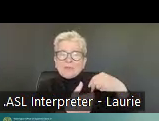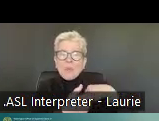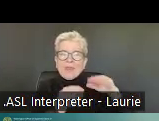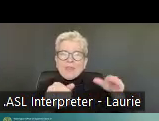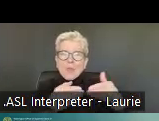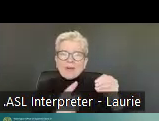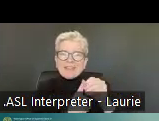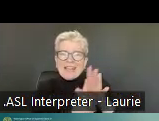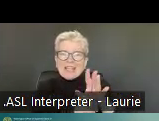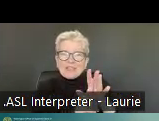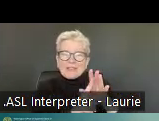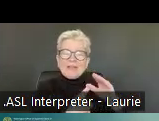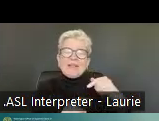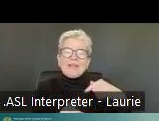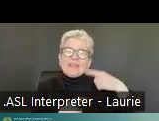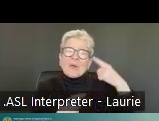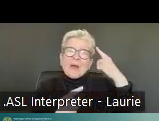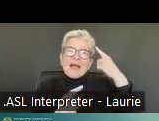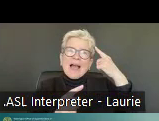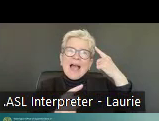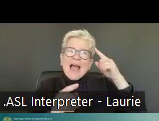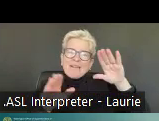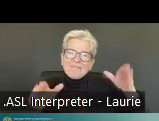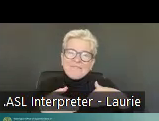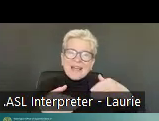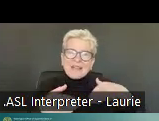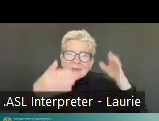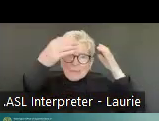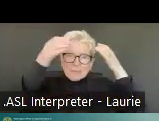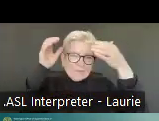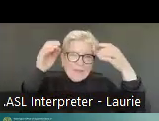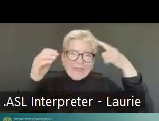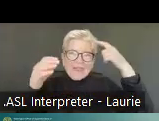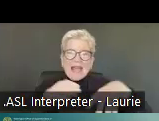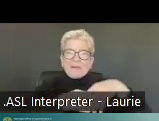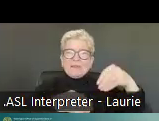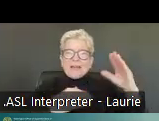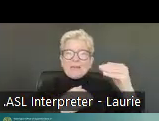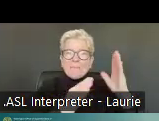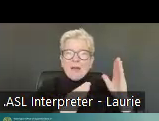invite you to think outside the box, because you're already using traditional methods of